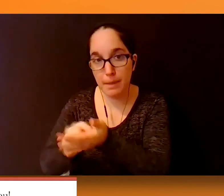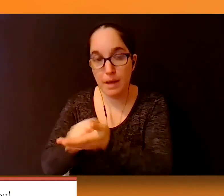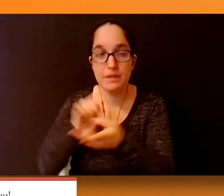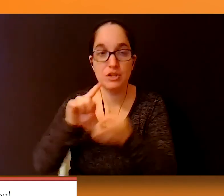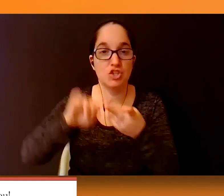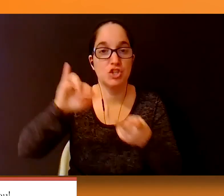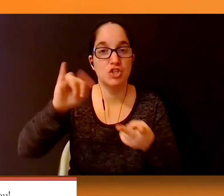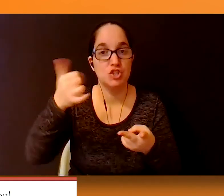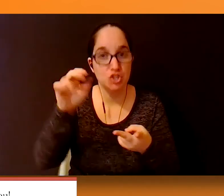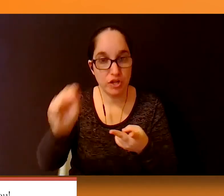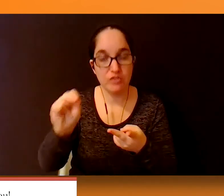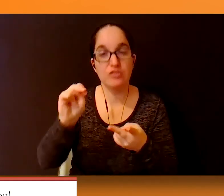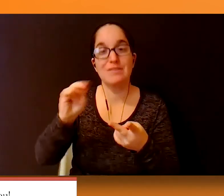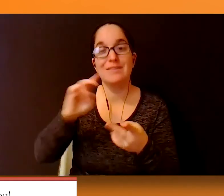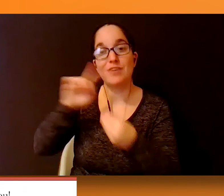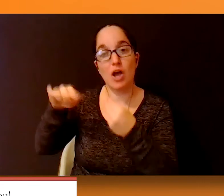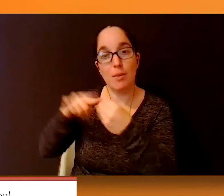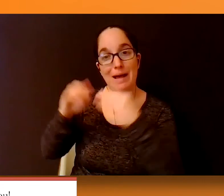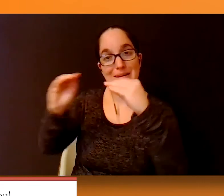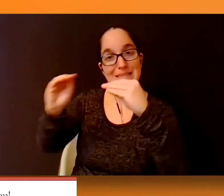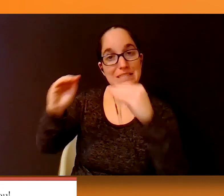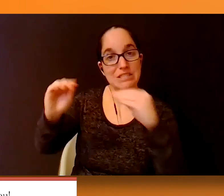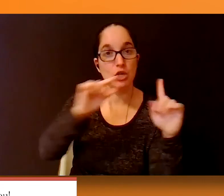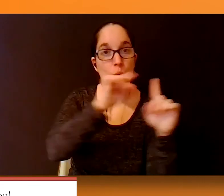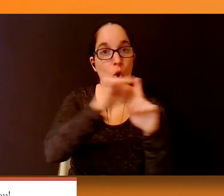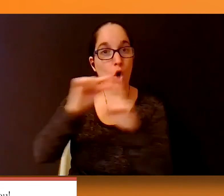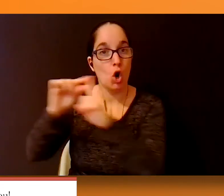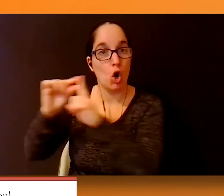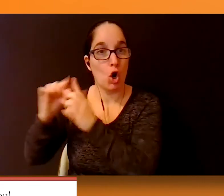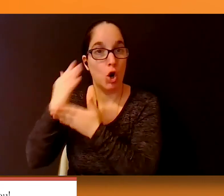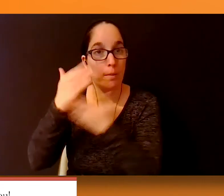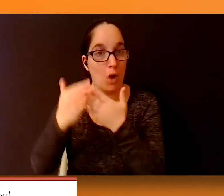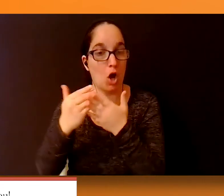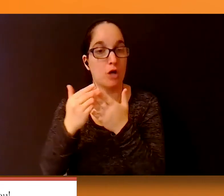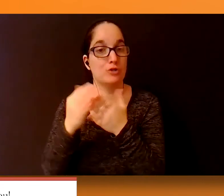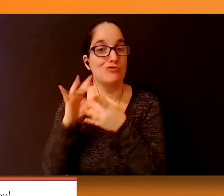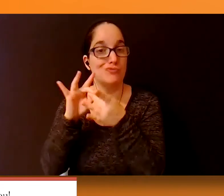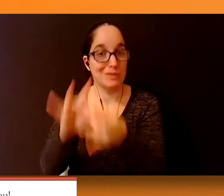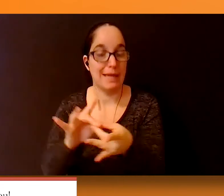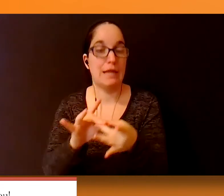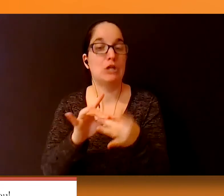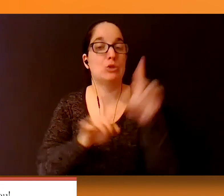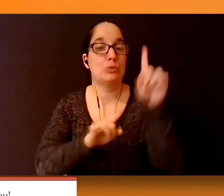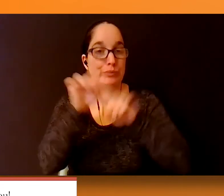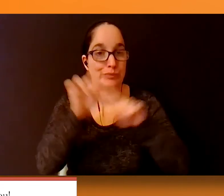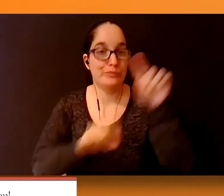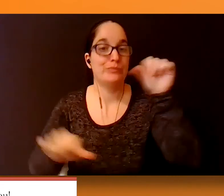Jason Nordhouse and I published on teaching word parts in astronomy and also using